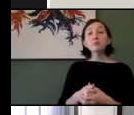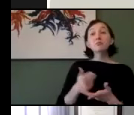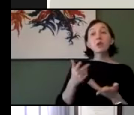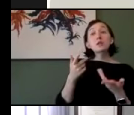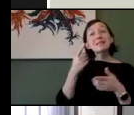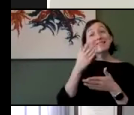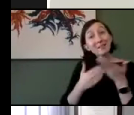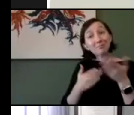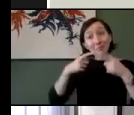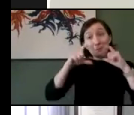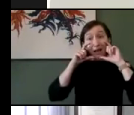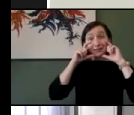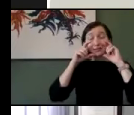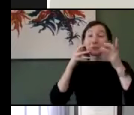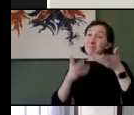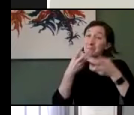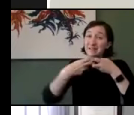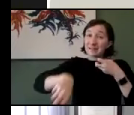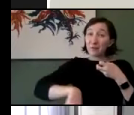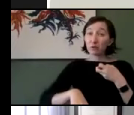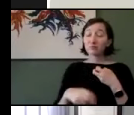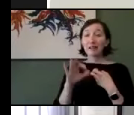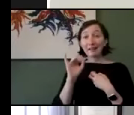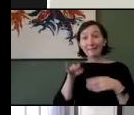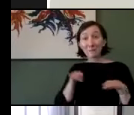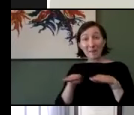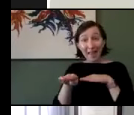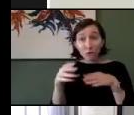cognitive or behavioral issues.